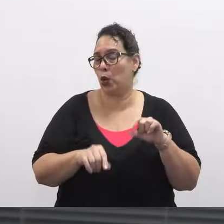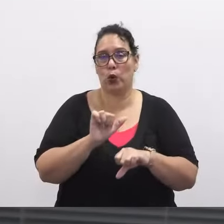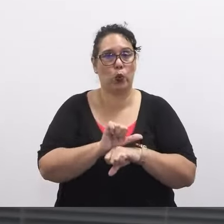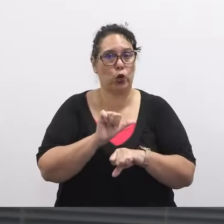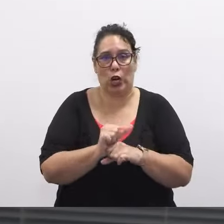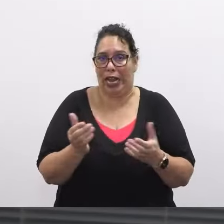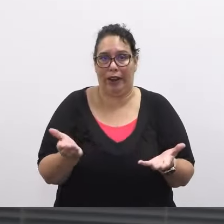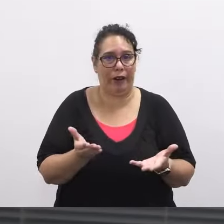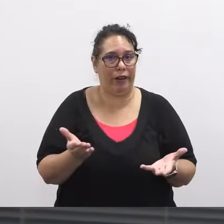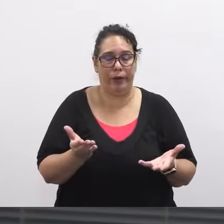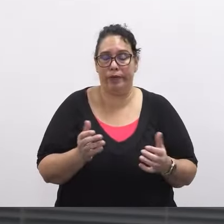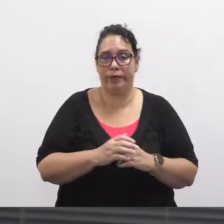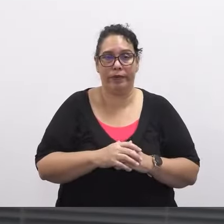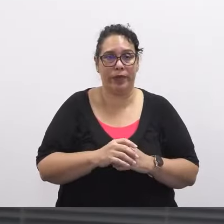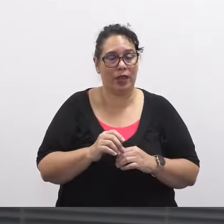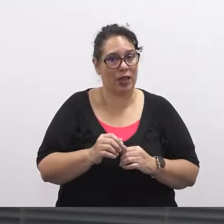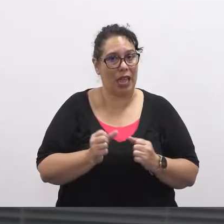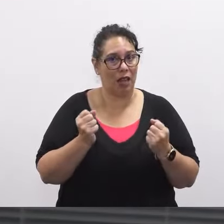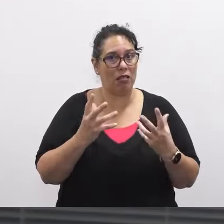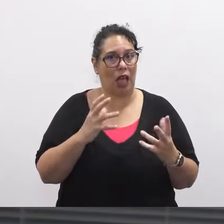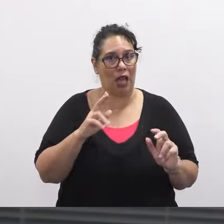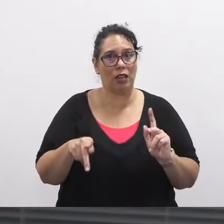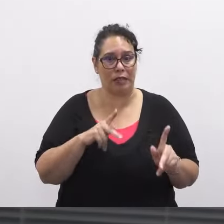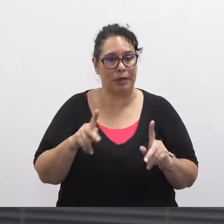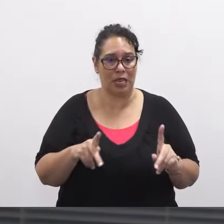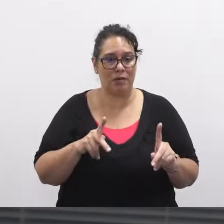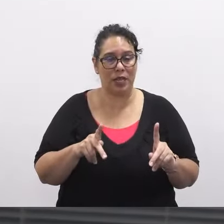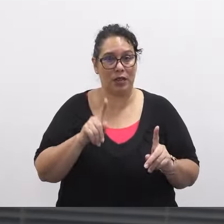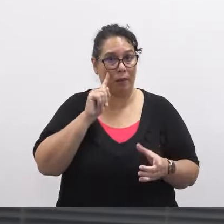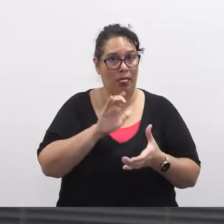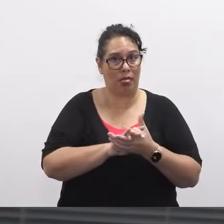And a lot of other people believe the same.